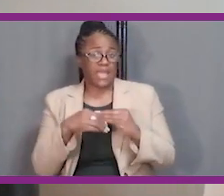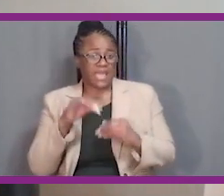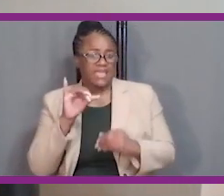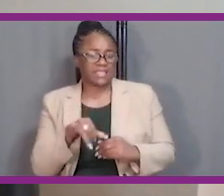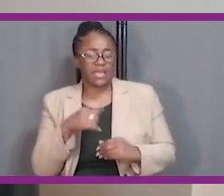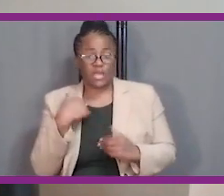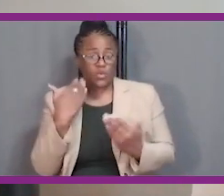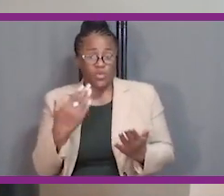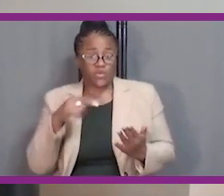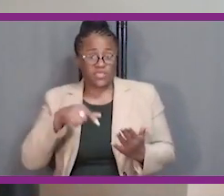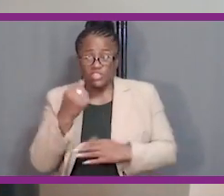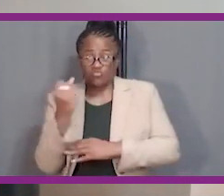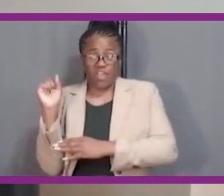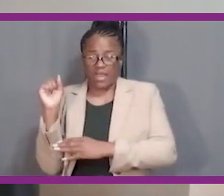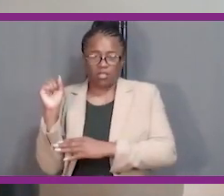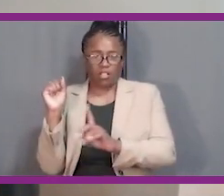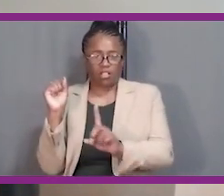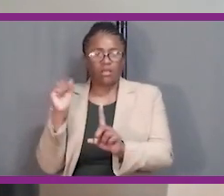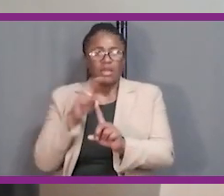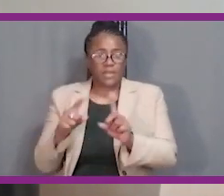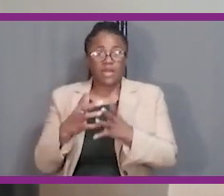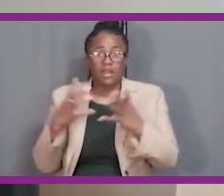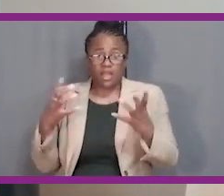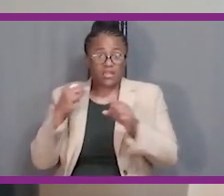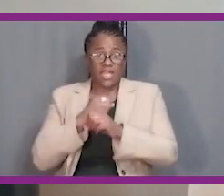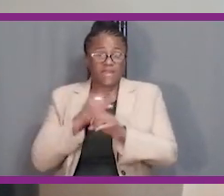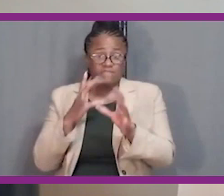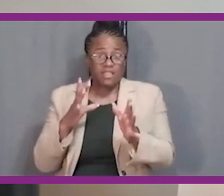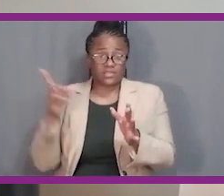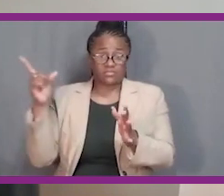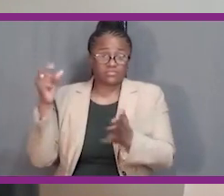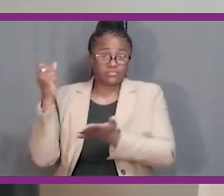State, which is the very reason why we can't rely on the State and the laws that they create